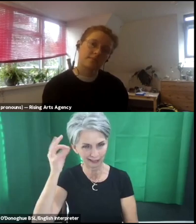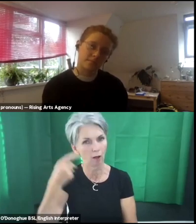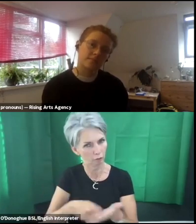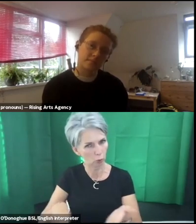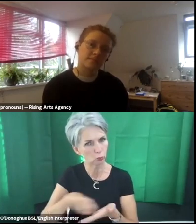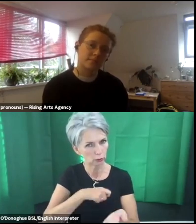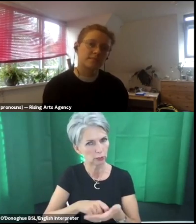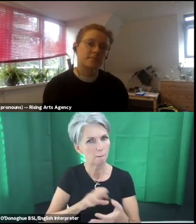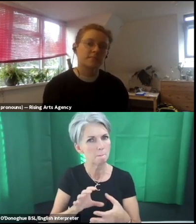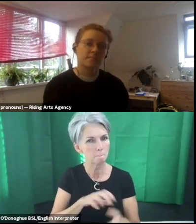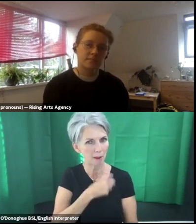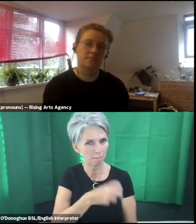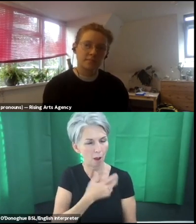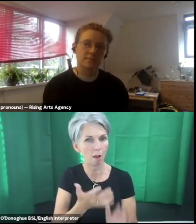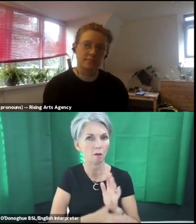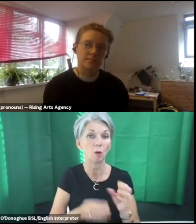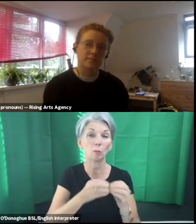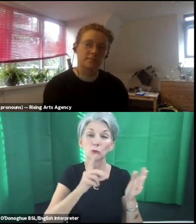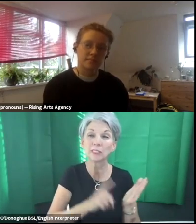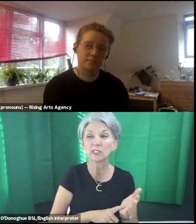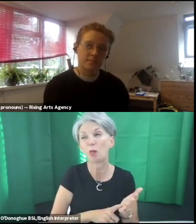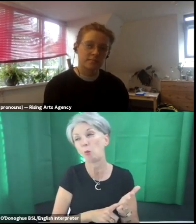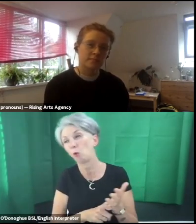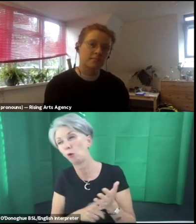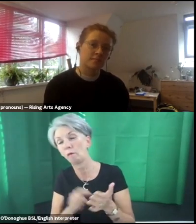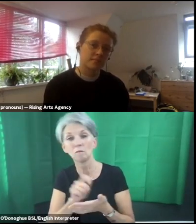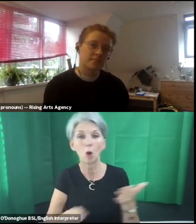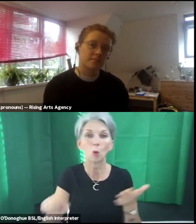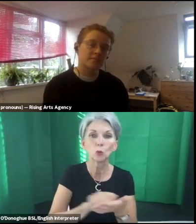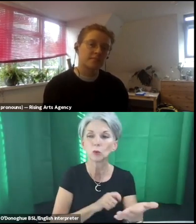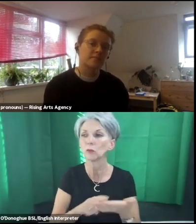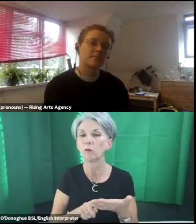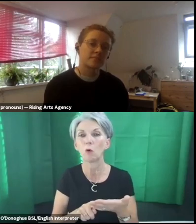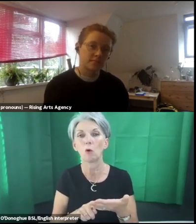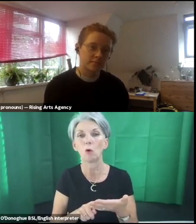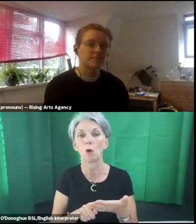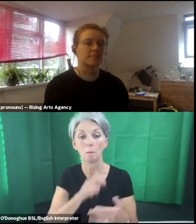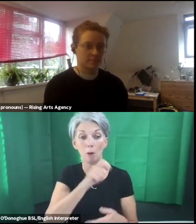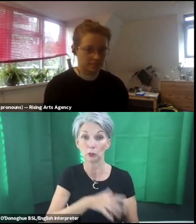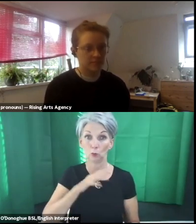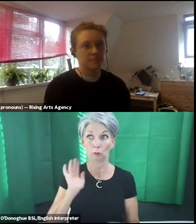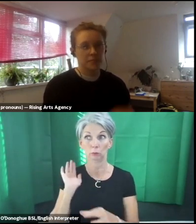members in Bristol, for instance, would vote. If somebody wanted to sit on the national board and make decisions about